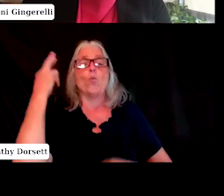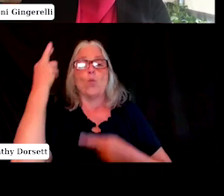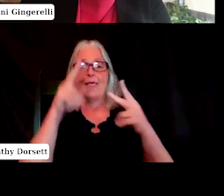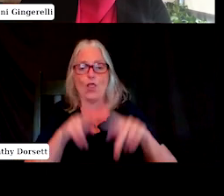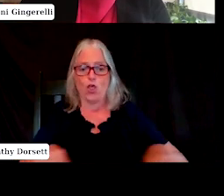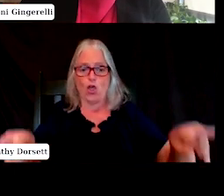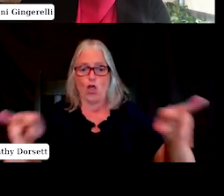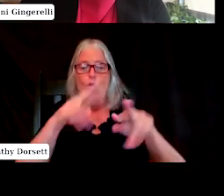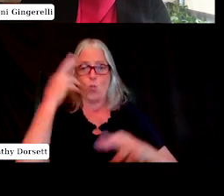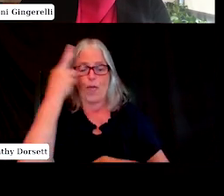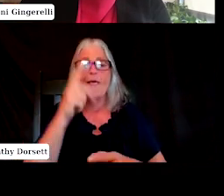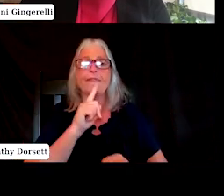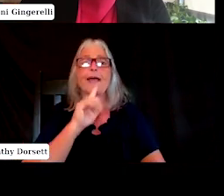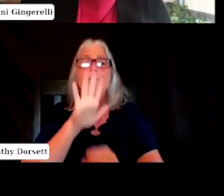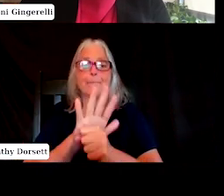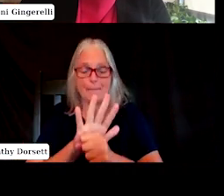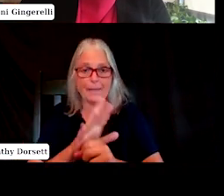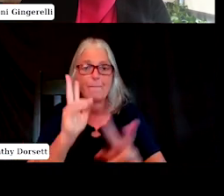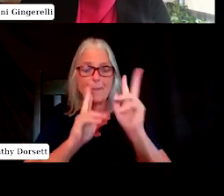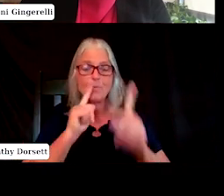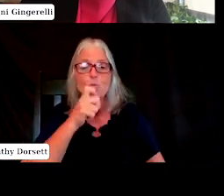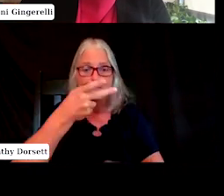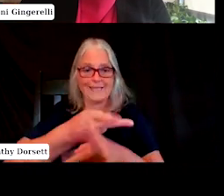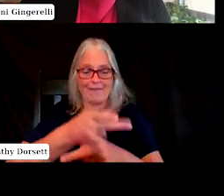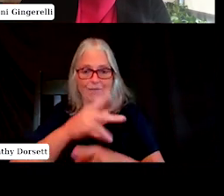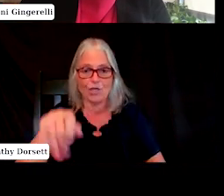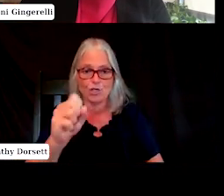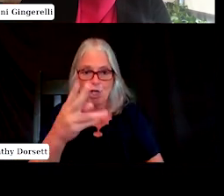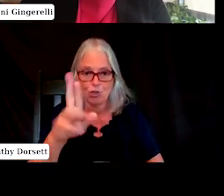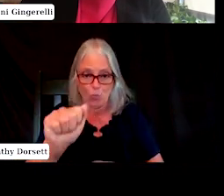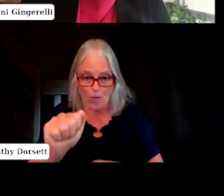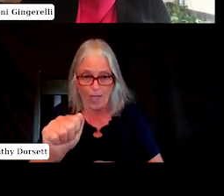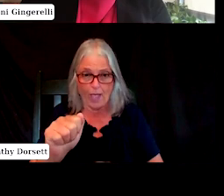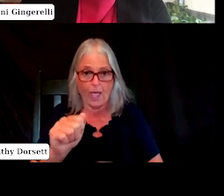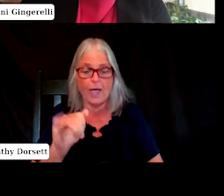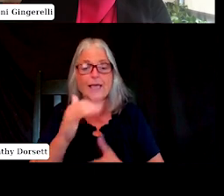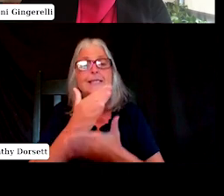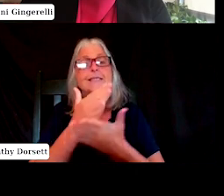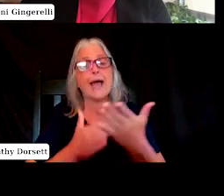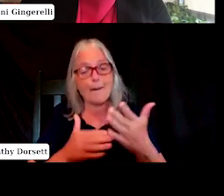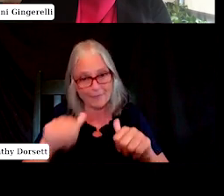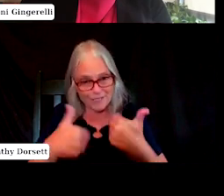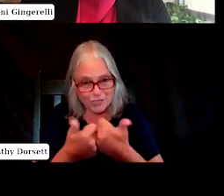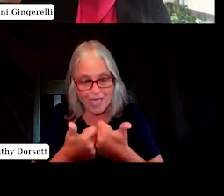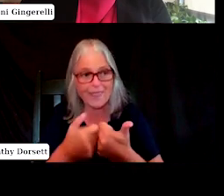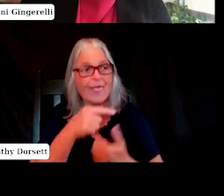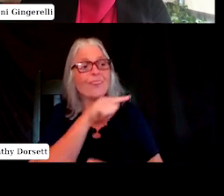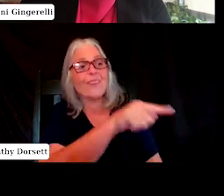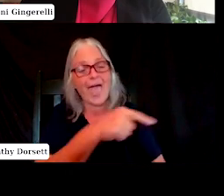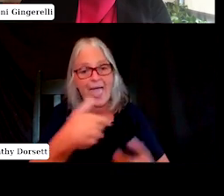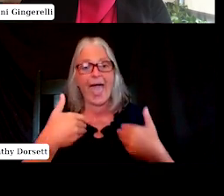The commitment that people are making to care for. Joshua. Some of the challenges that they have in doing so.